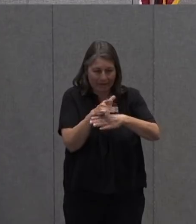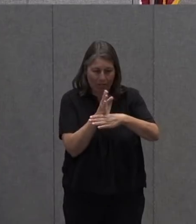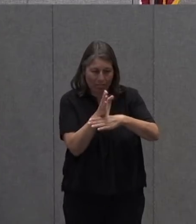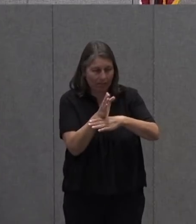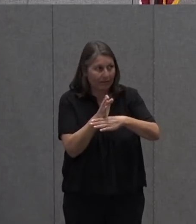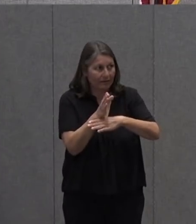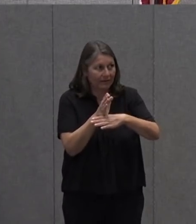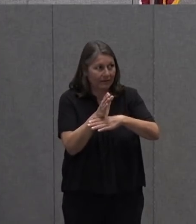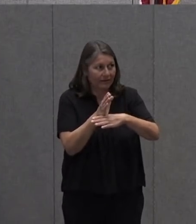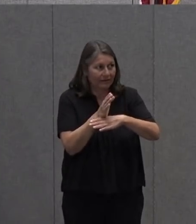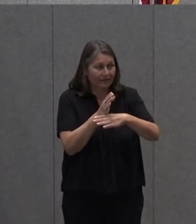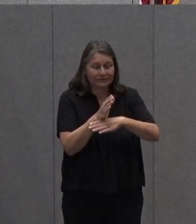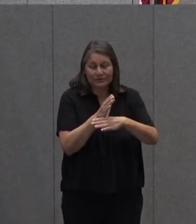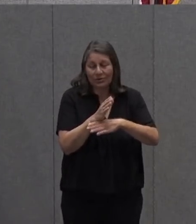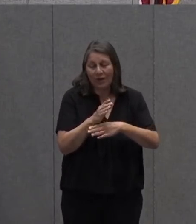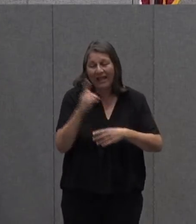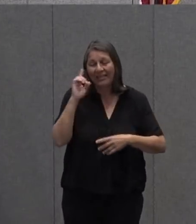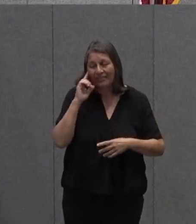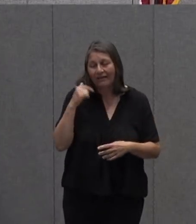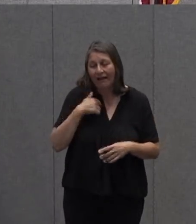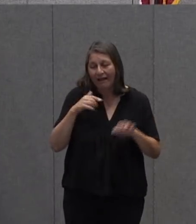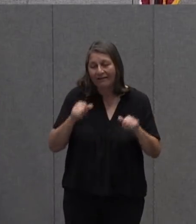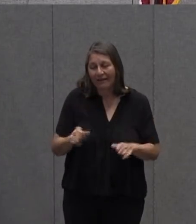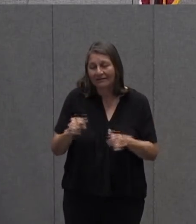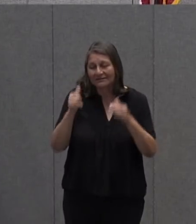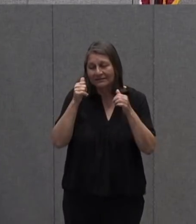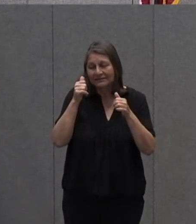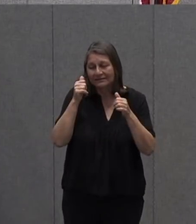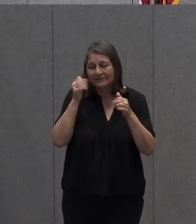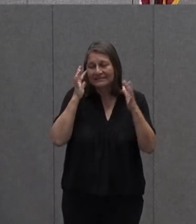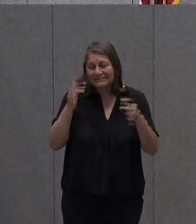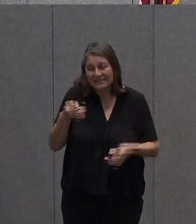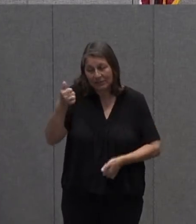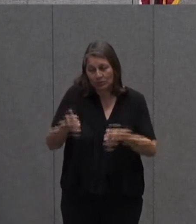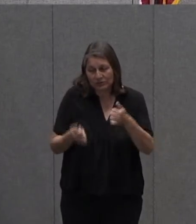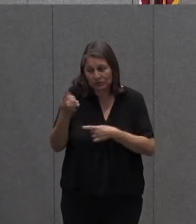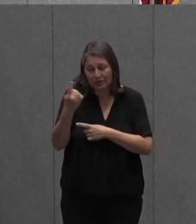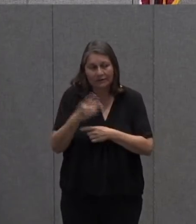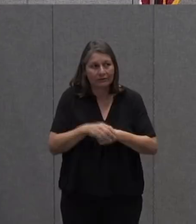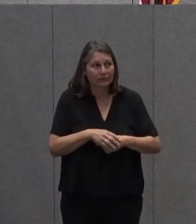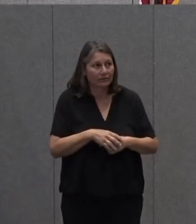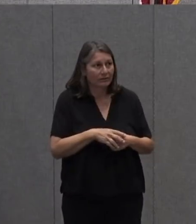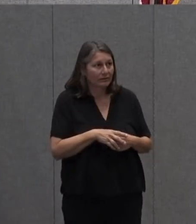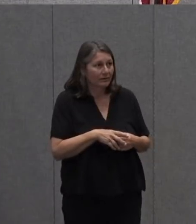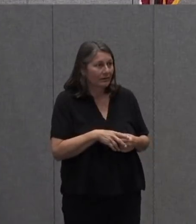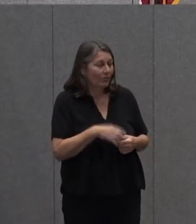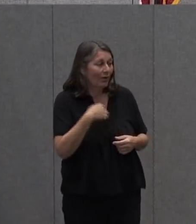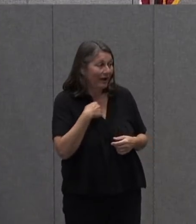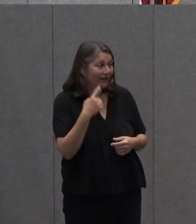I say let the spinner choose. That's what I say, but to be fair I'm ask you. What do you think? Well I think we've already done TION,